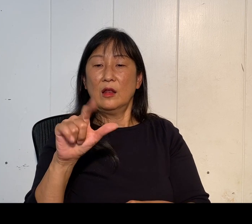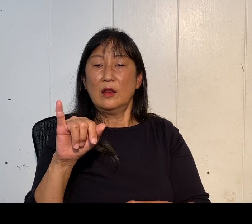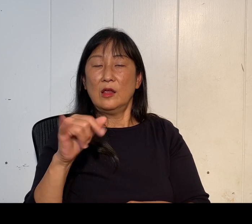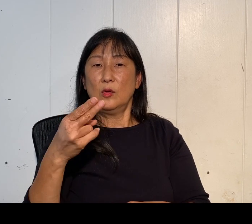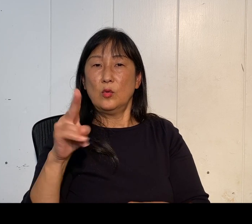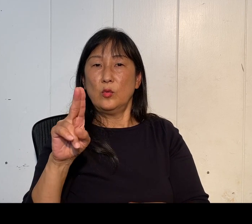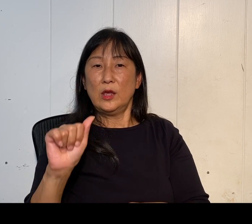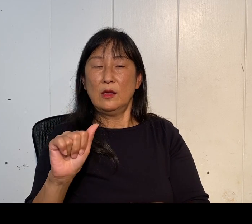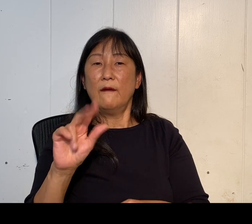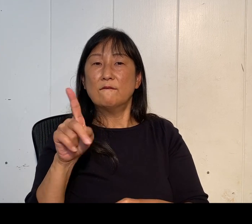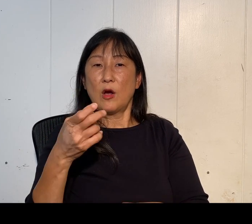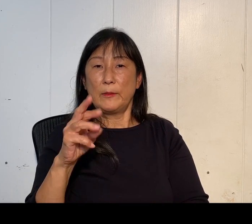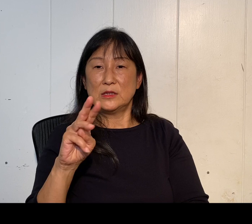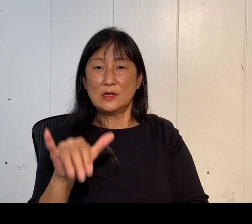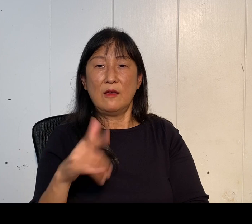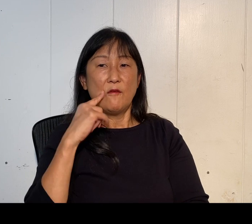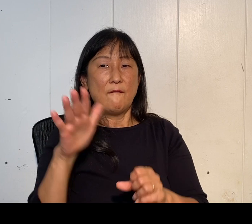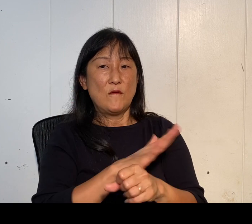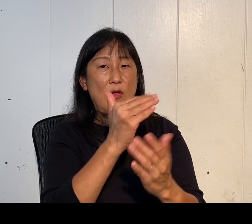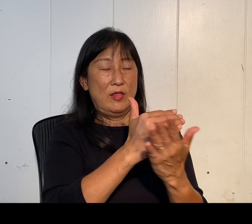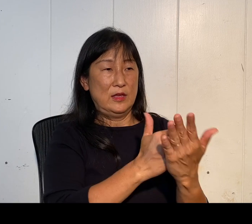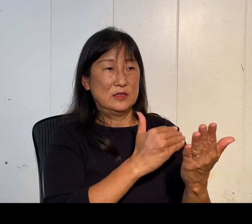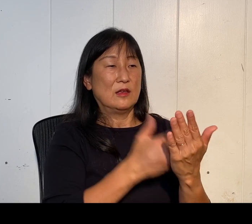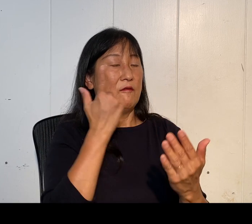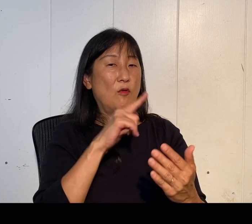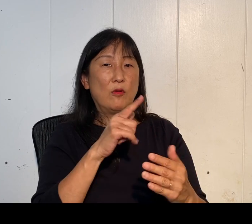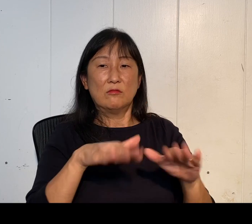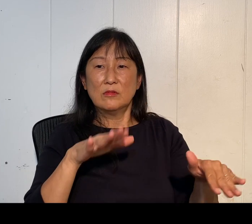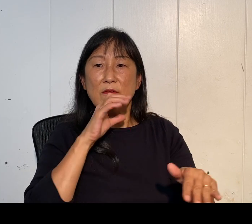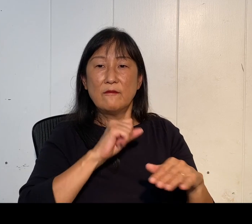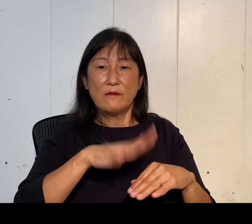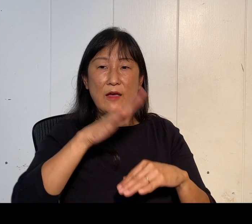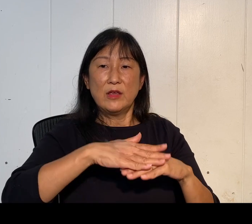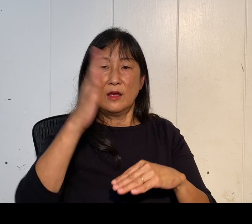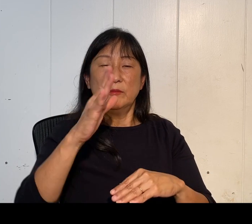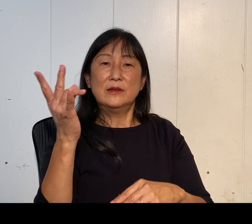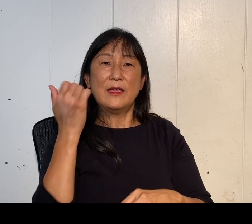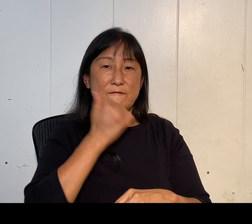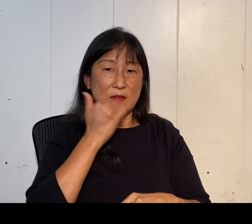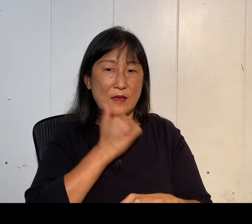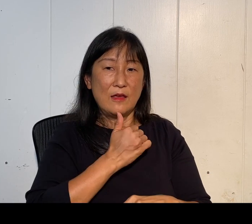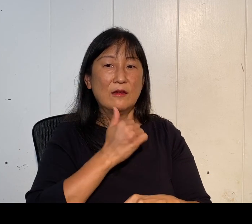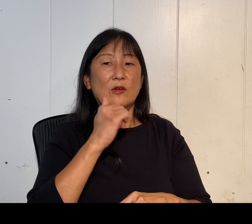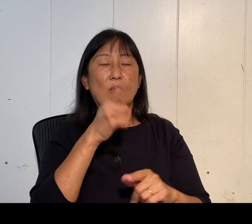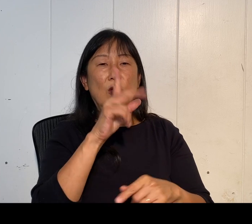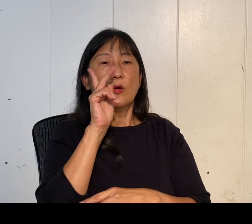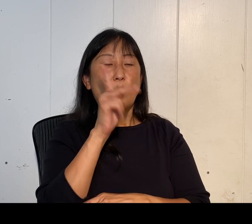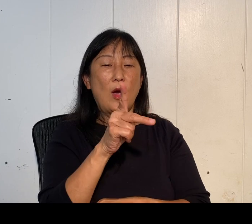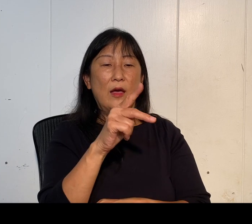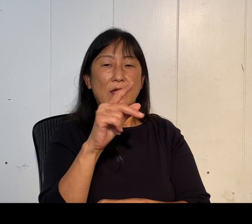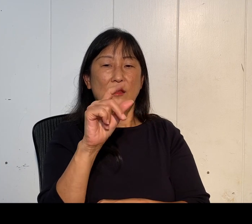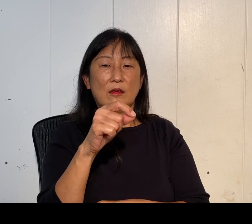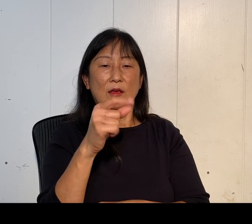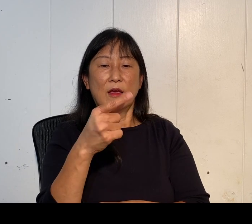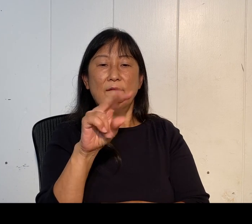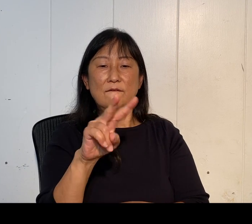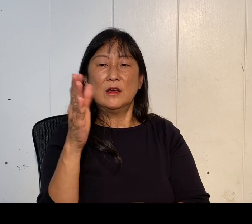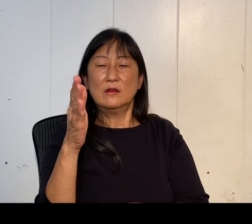For the full list of locations where you can get a vaccine for ages 5 and up seven days a week, visit Kauai.gov/vaccine.